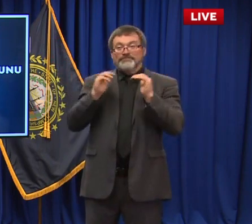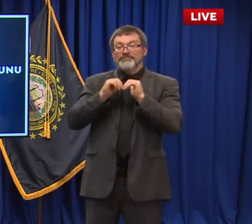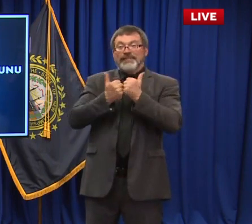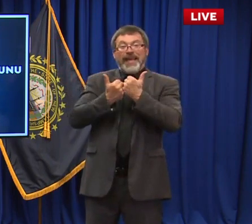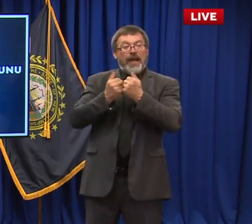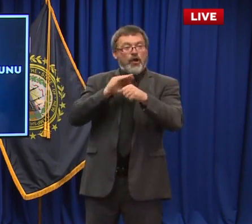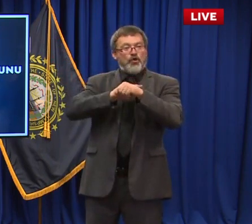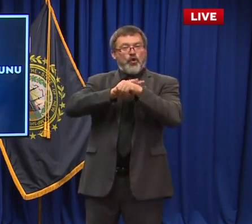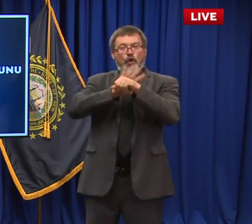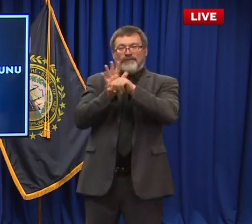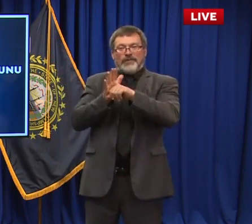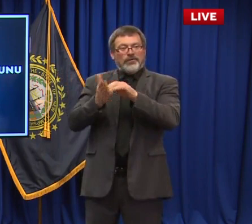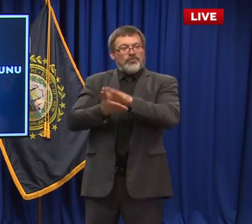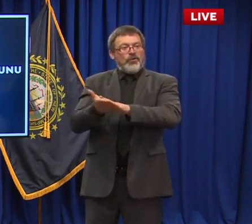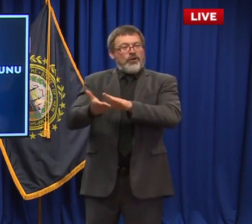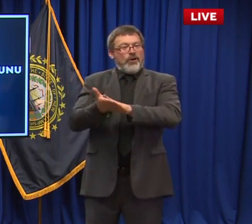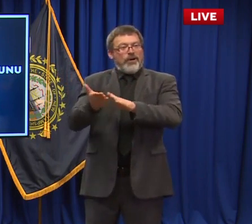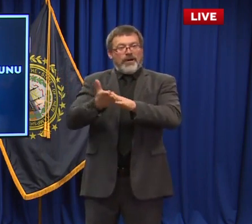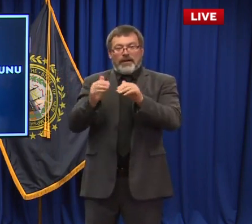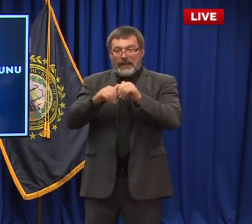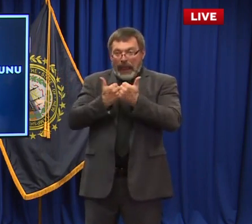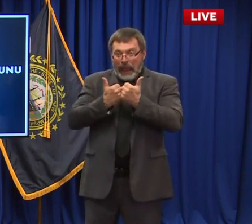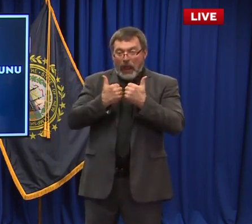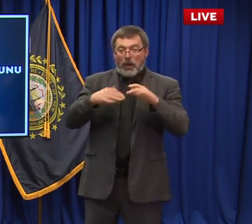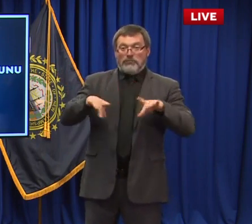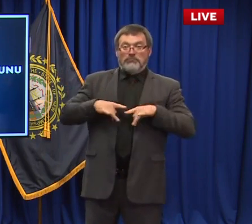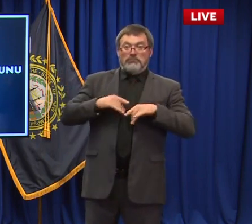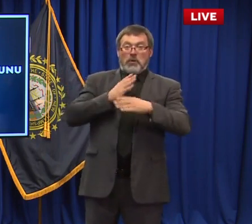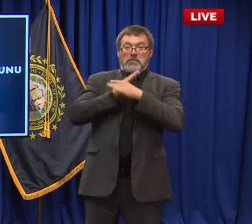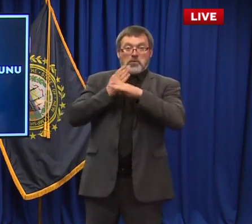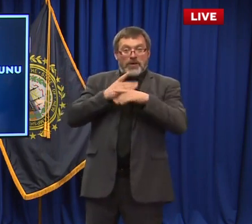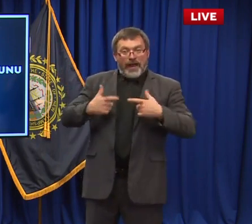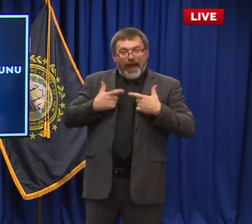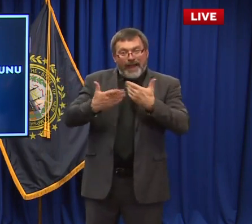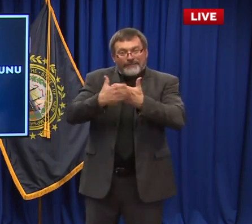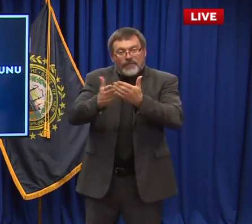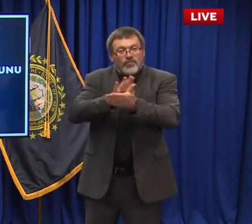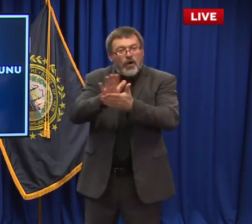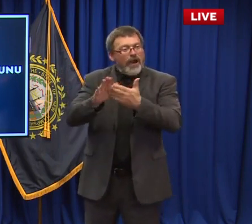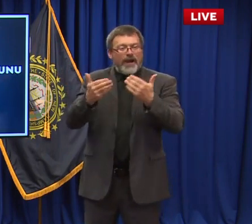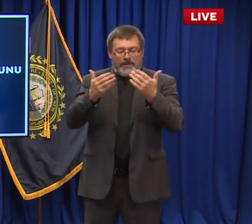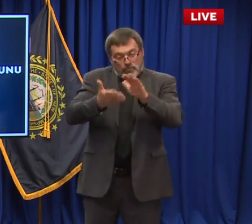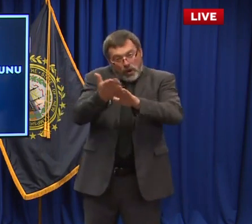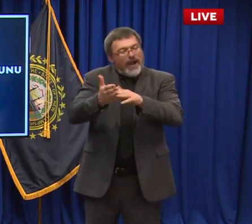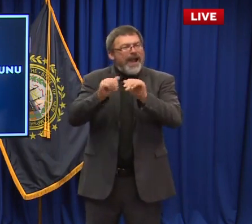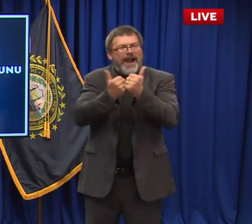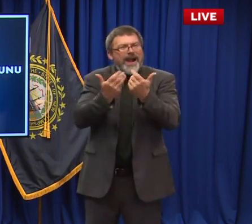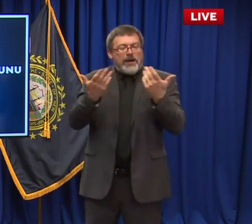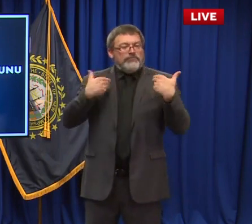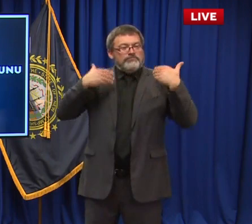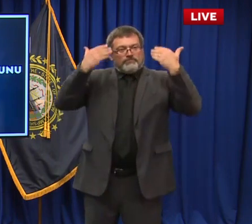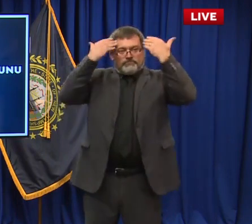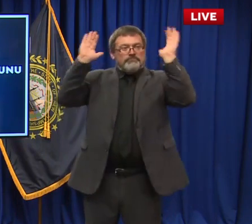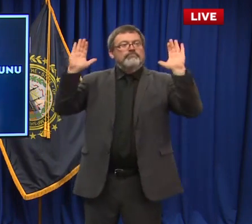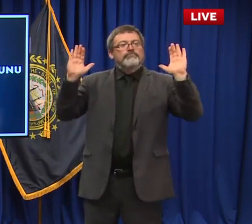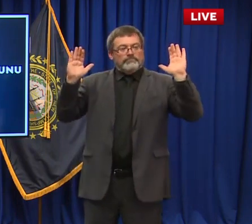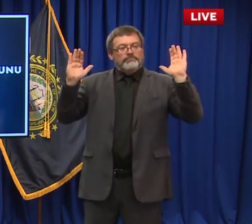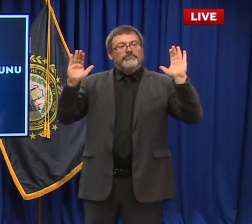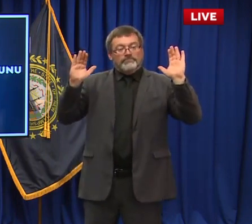THIS IS STILL A VERY ACTIVE AREA OF DISCUSSION AND DEBATE ABOUT HOW LONG SOMEONE’S PROTECTION LAST AFTER THEY ARE INFECTED.